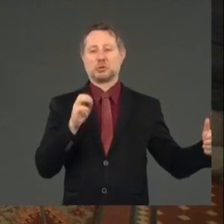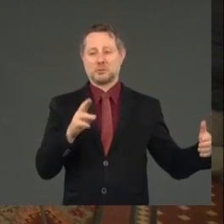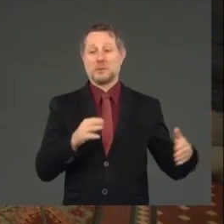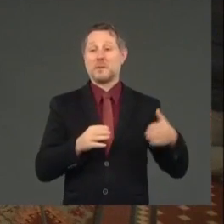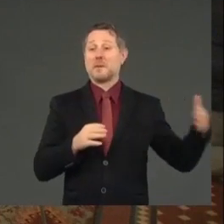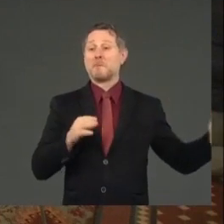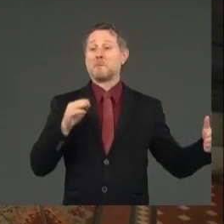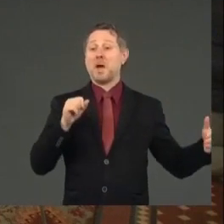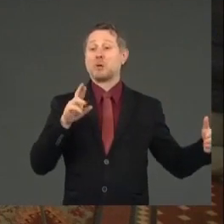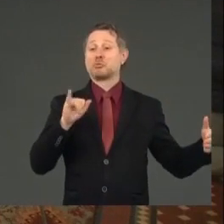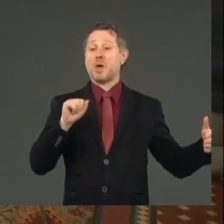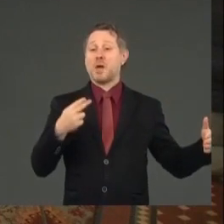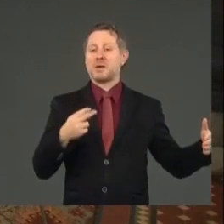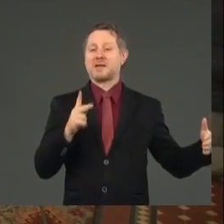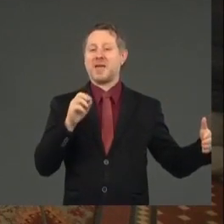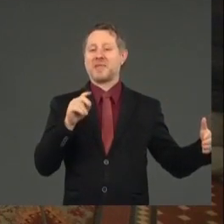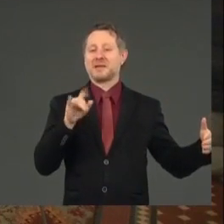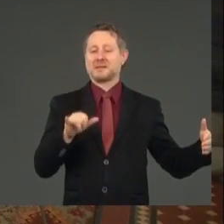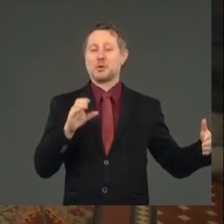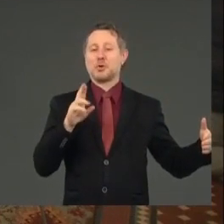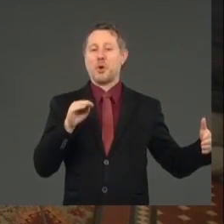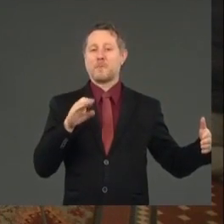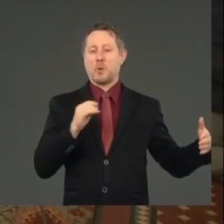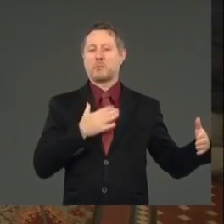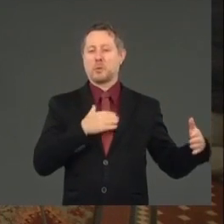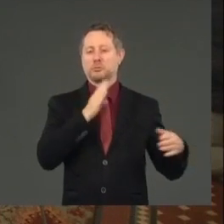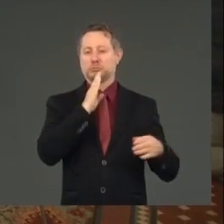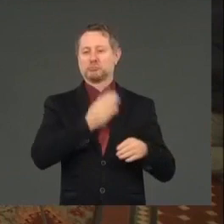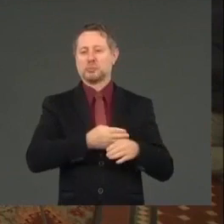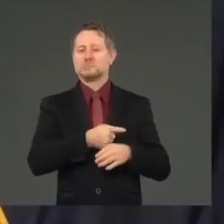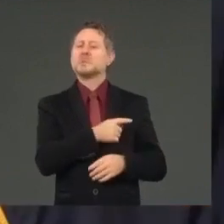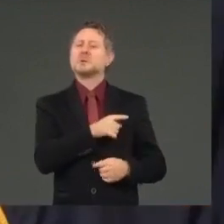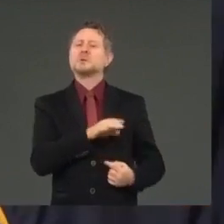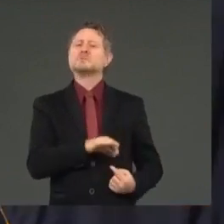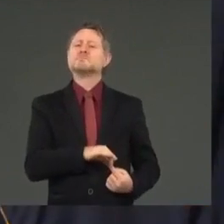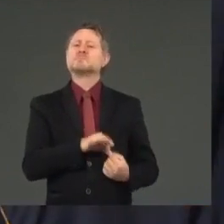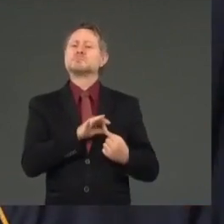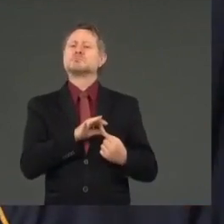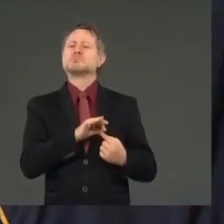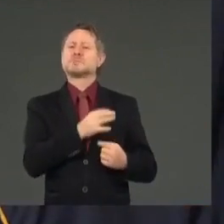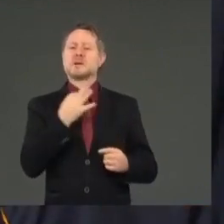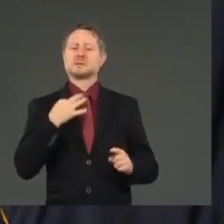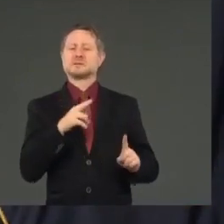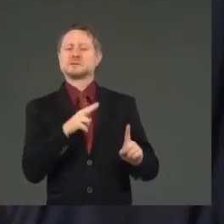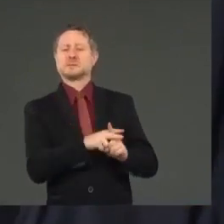DR. HOWARD ZUCKER.